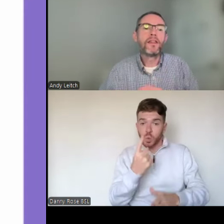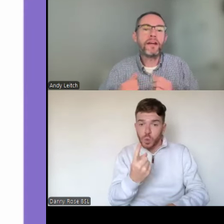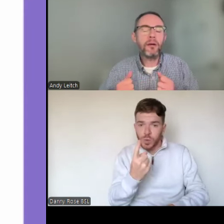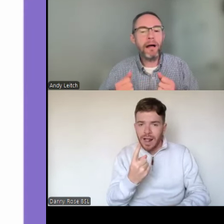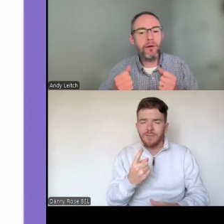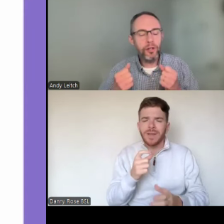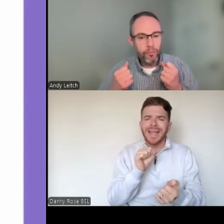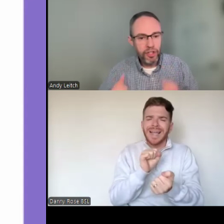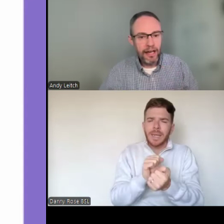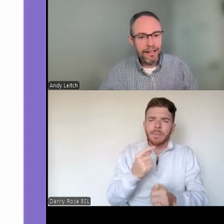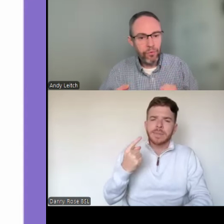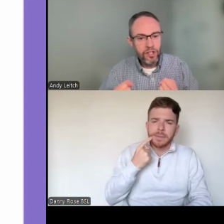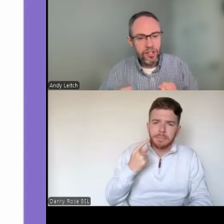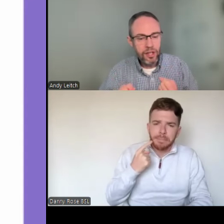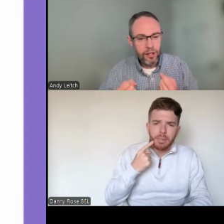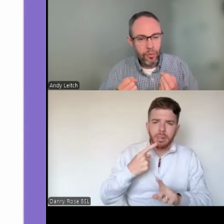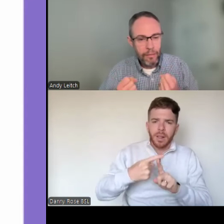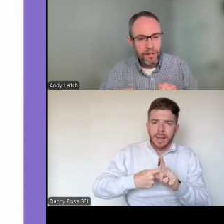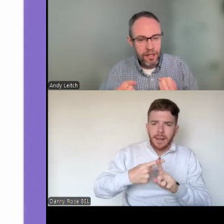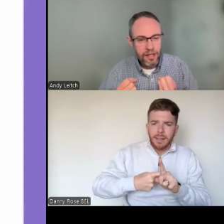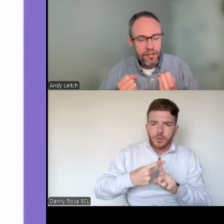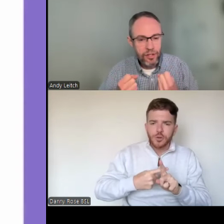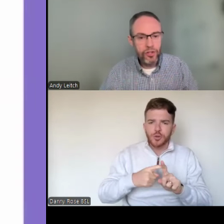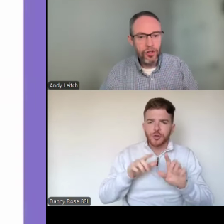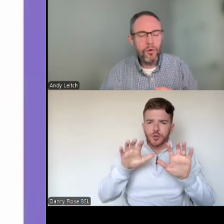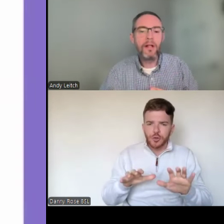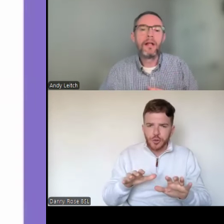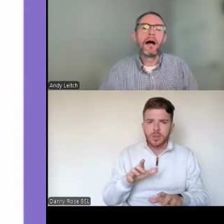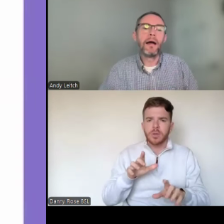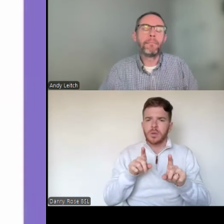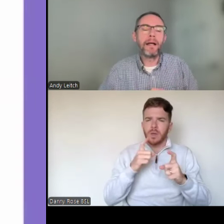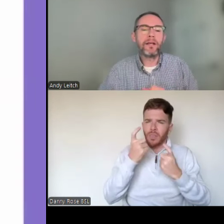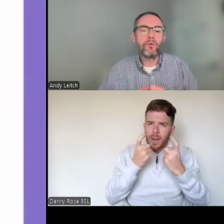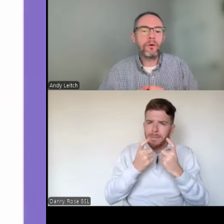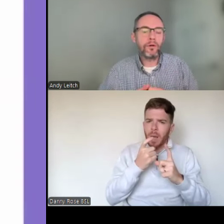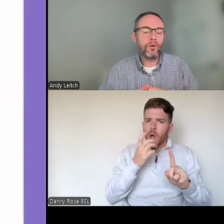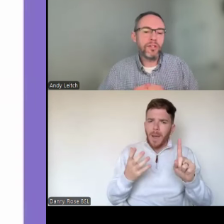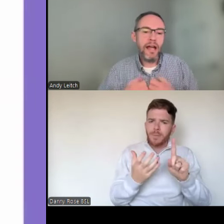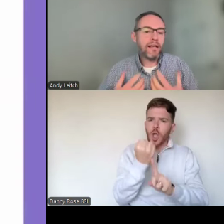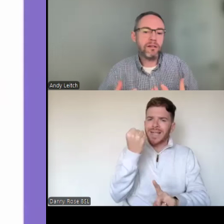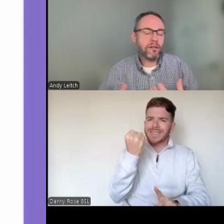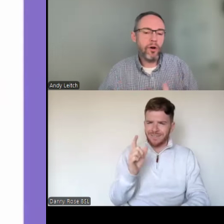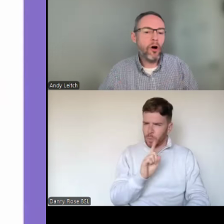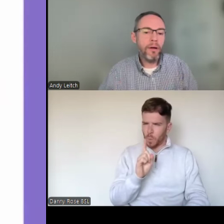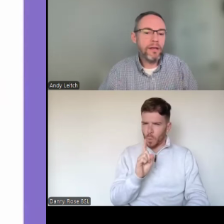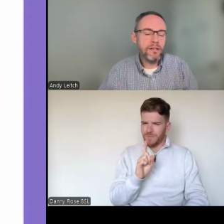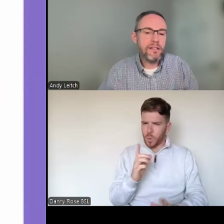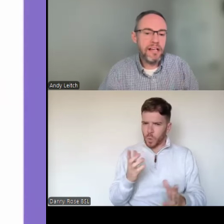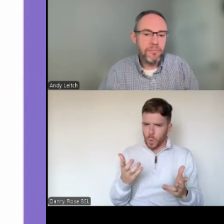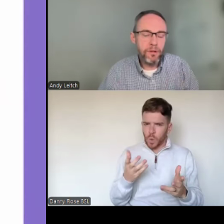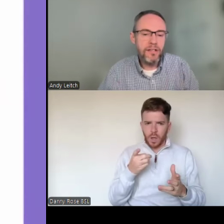Think about your objective. What is it that the website is there to do? Make your text and your copy as accessible